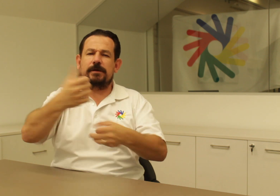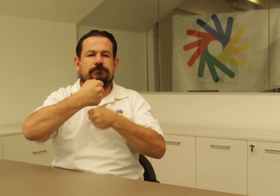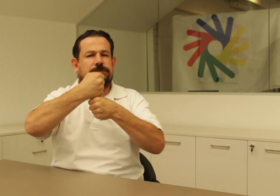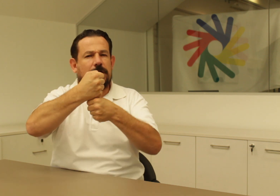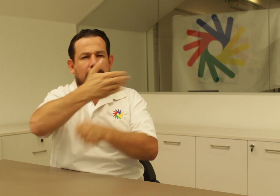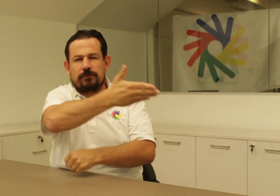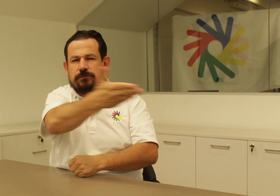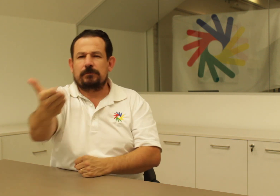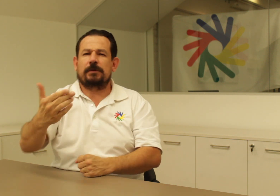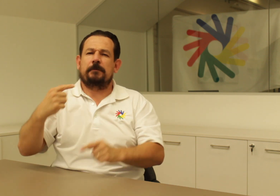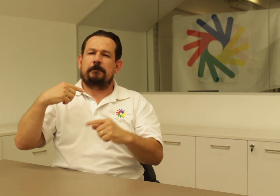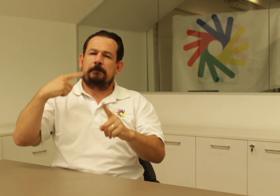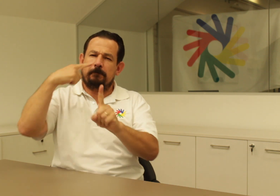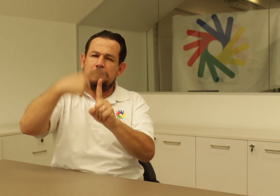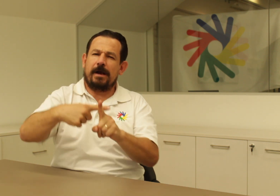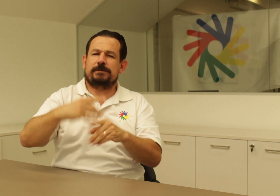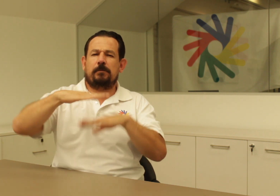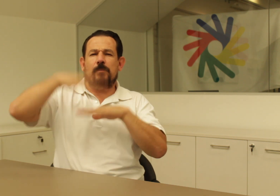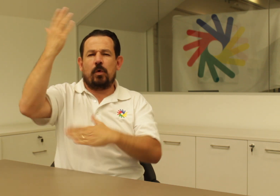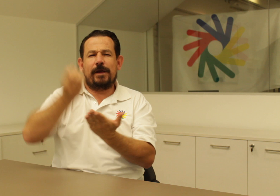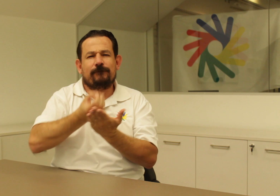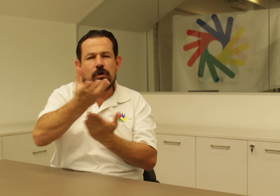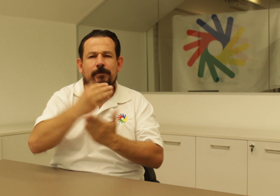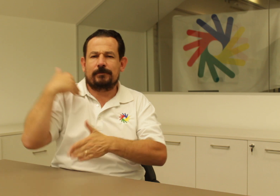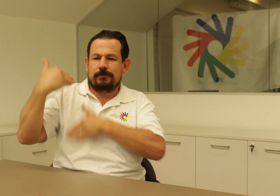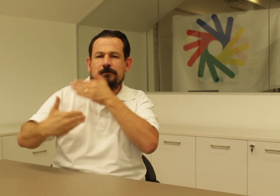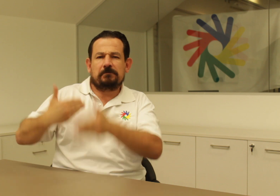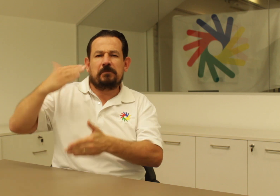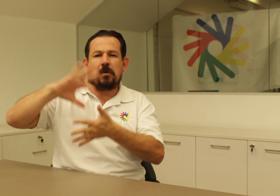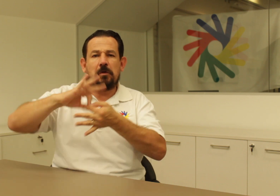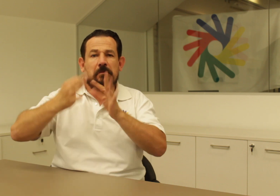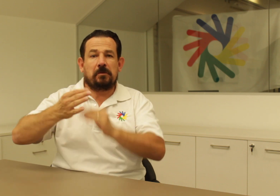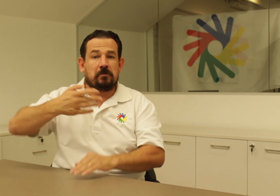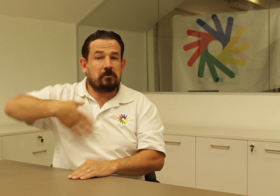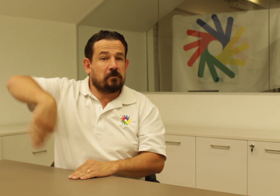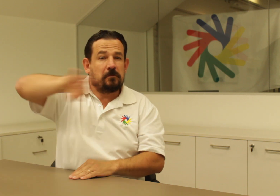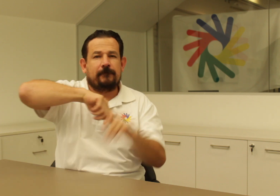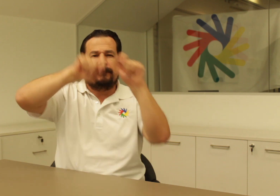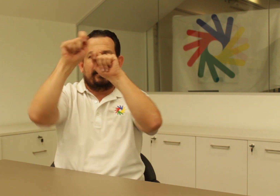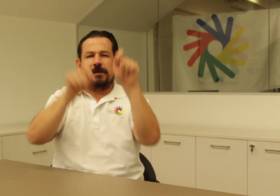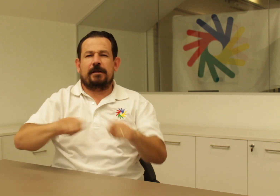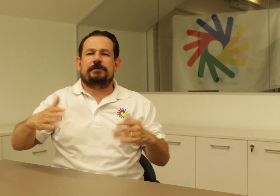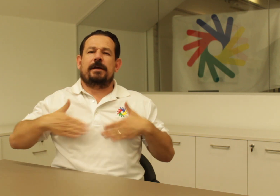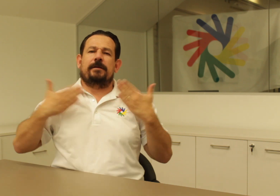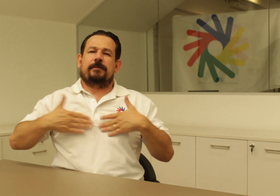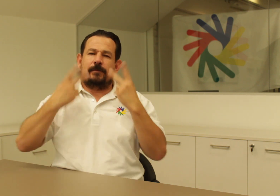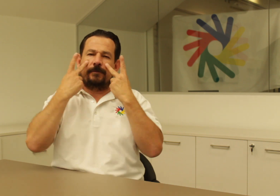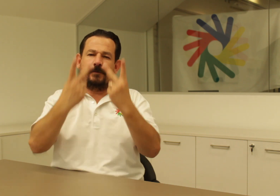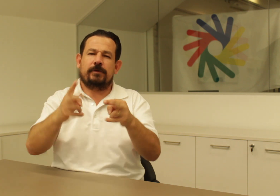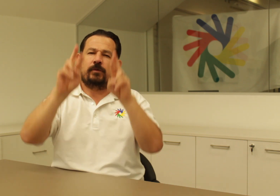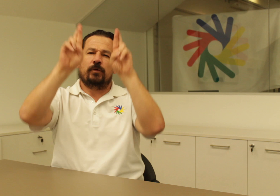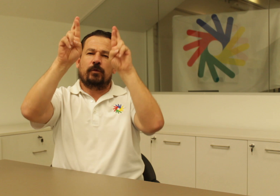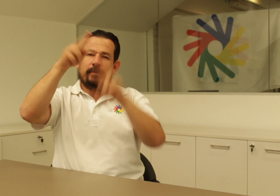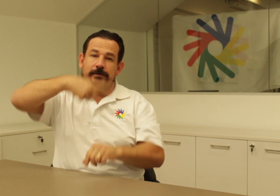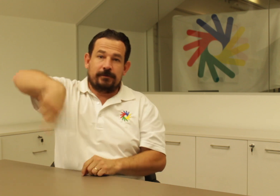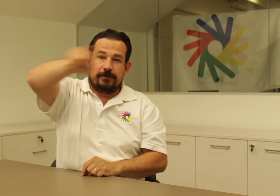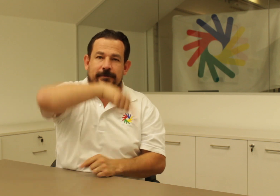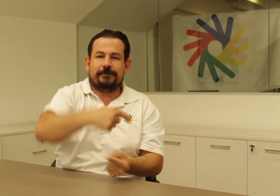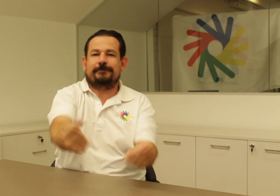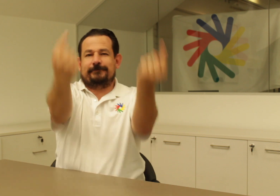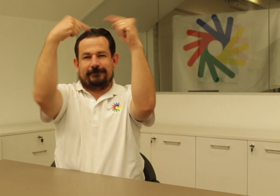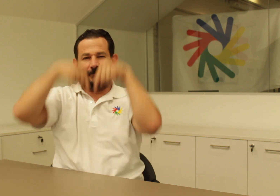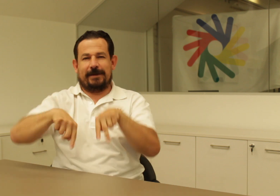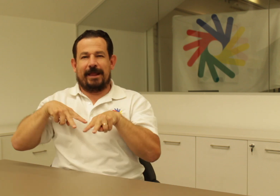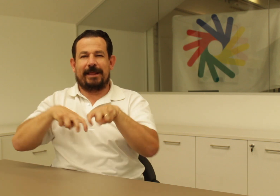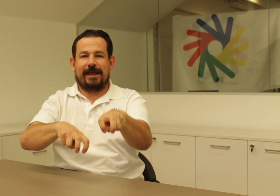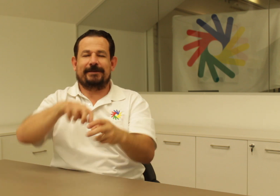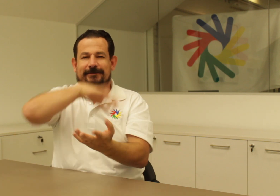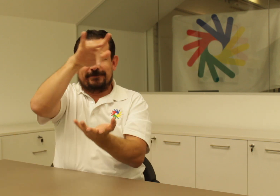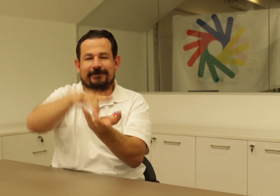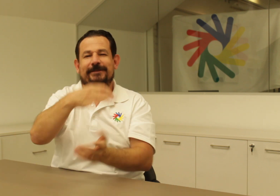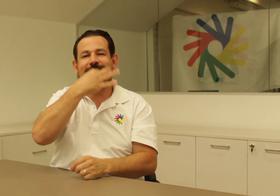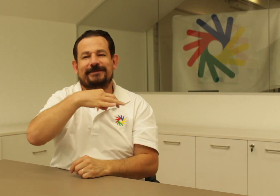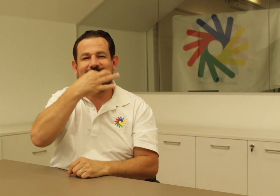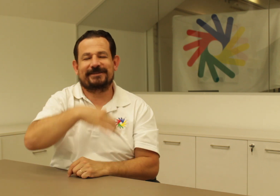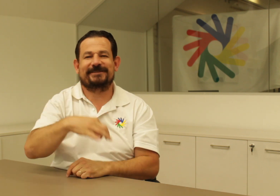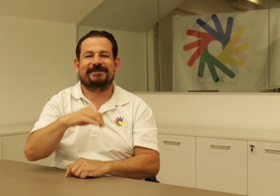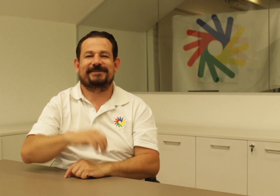to present and share information, and more will come on Caxias do Sul.